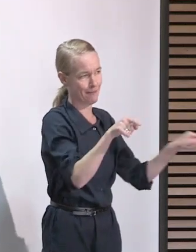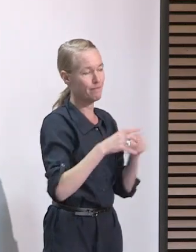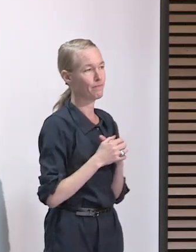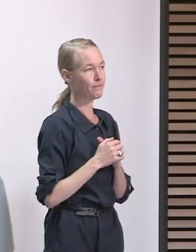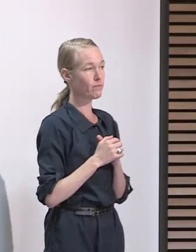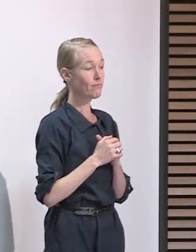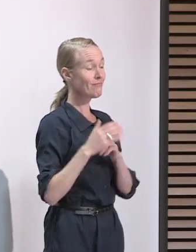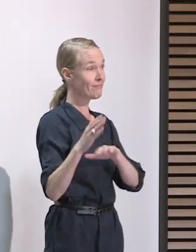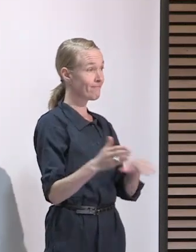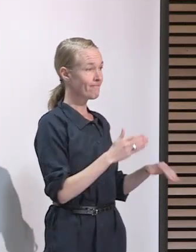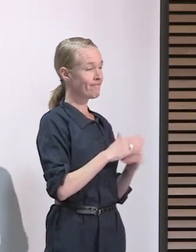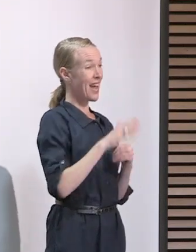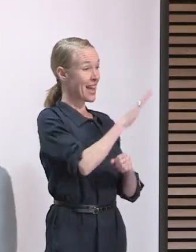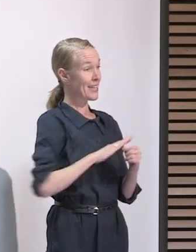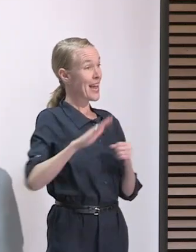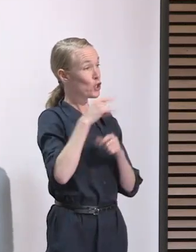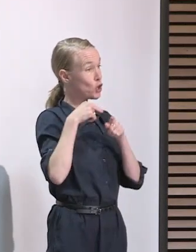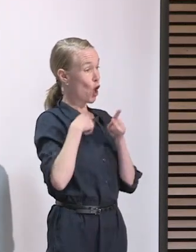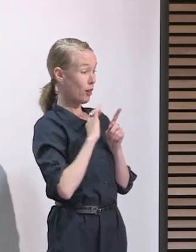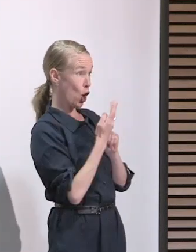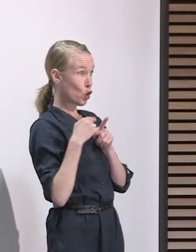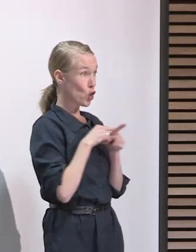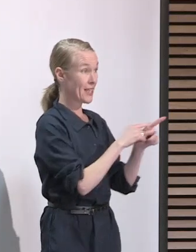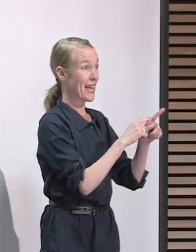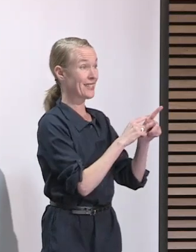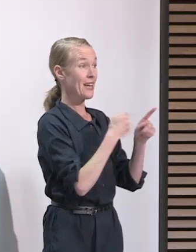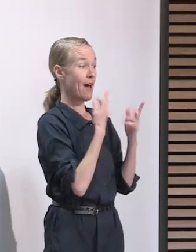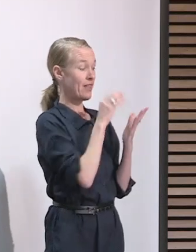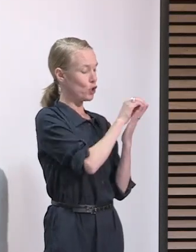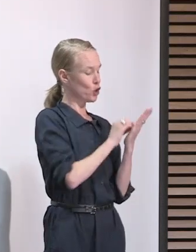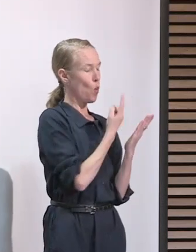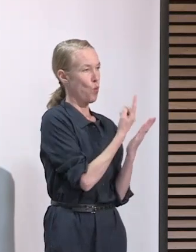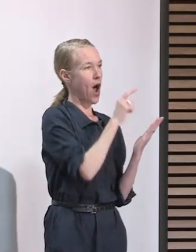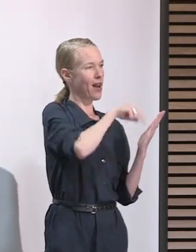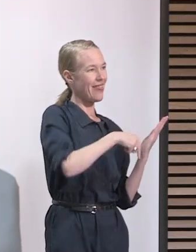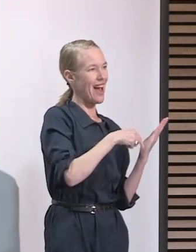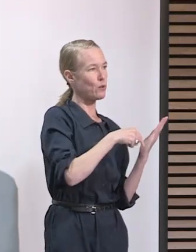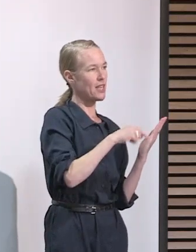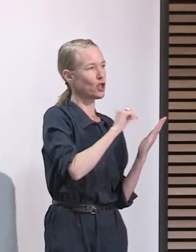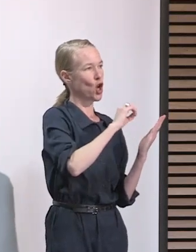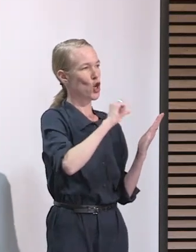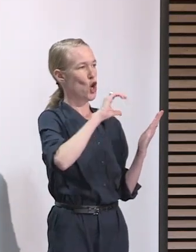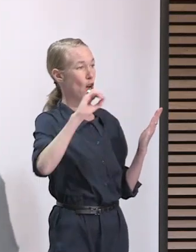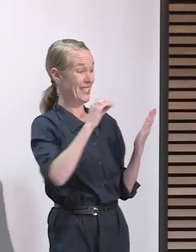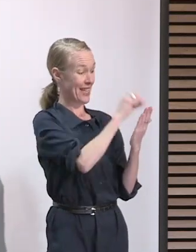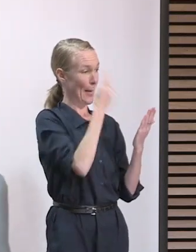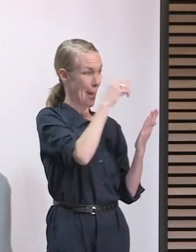are strongly believed to be linked to the cluster. Our